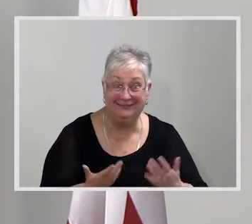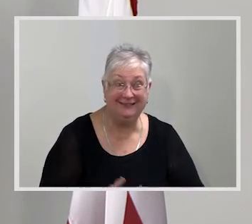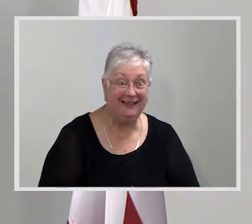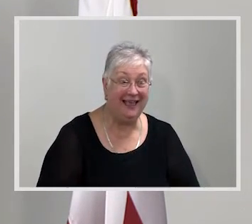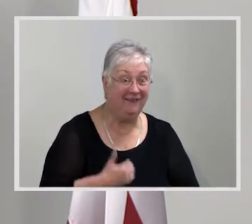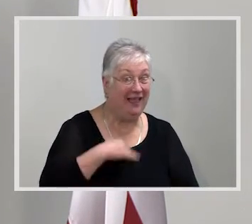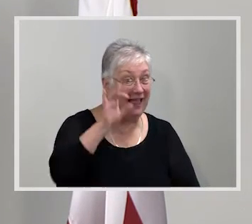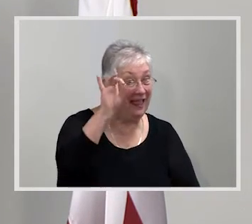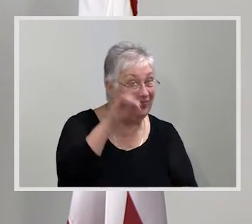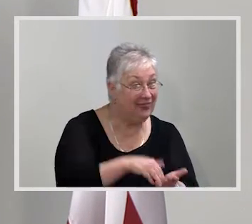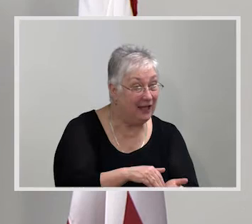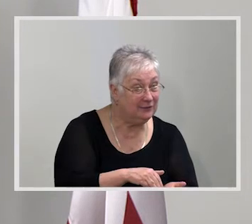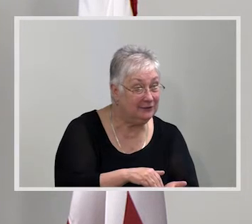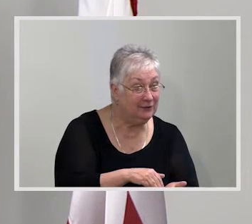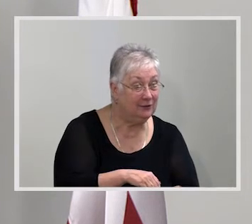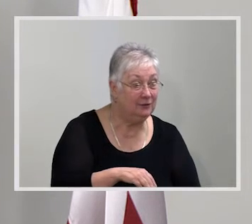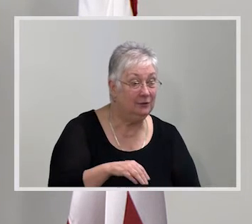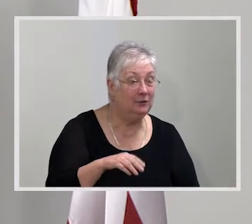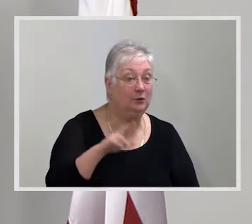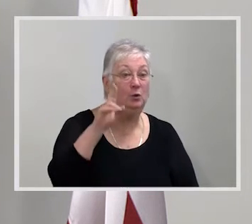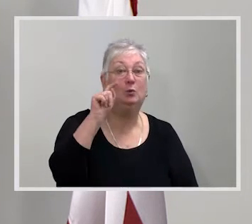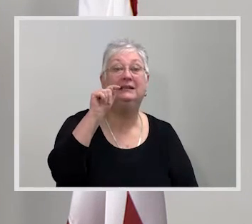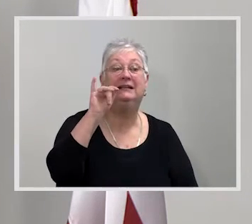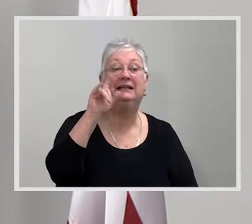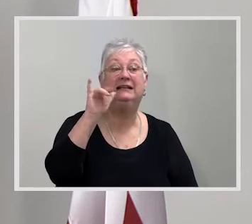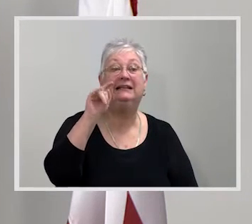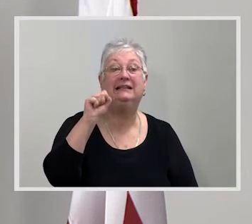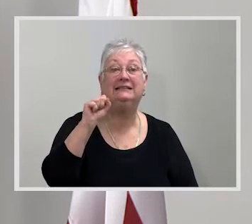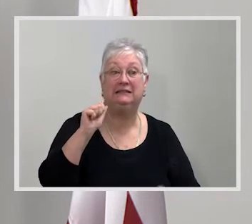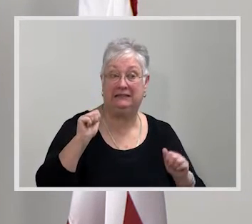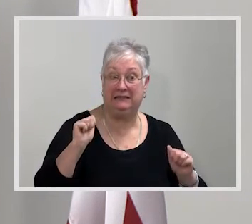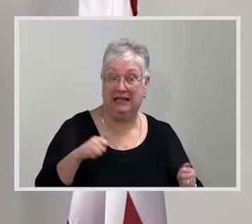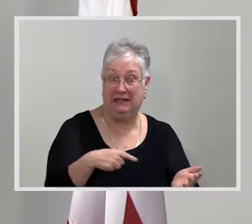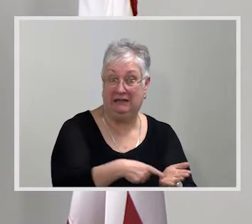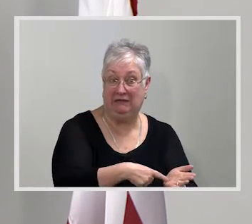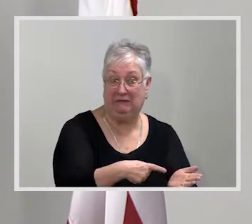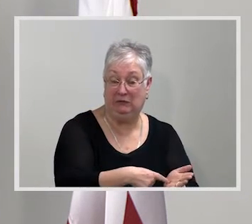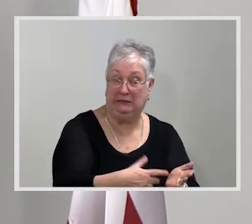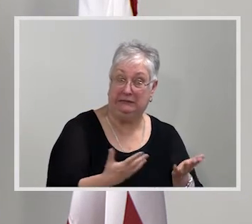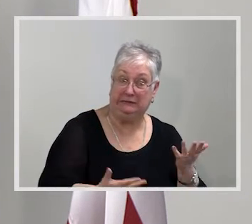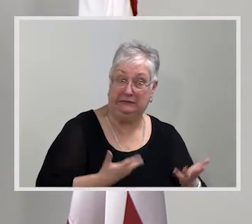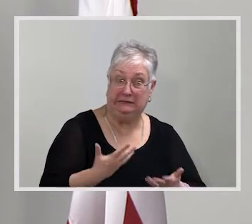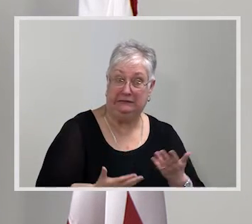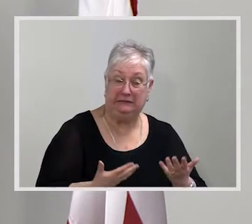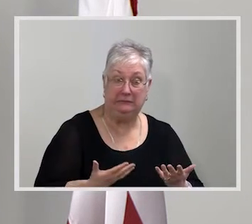THAT ARE AFFORDABLE THAT THEY COULD LOSE THEIR AFFORDABILITY COVENANTS OVER THE NEXT SEVERAL YEARS.